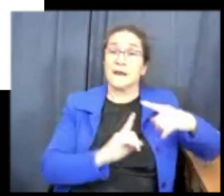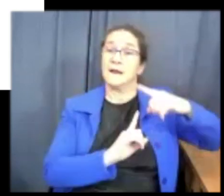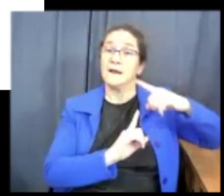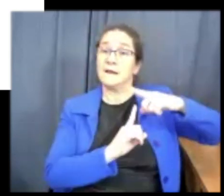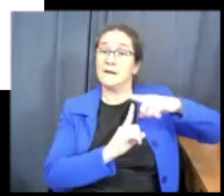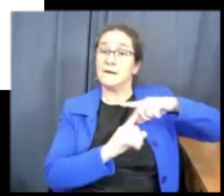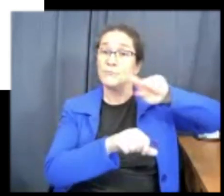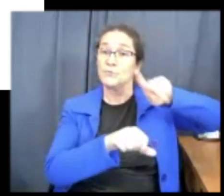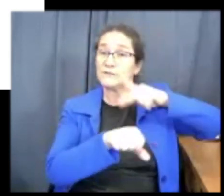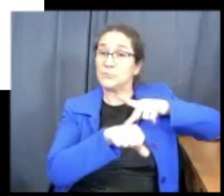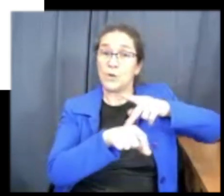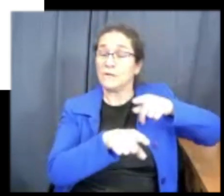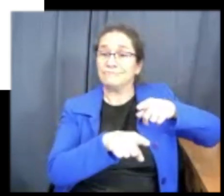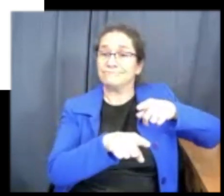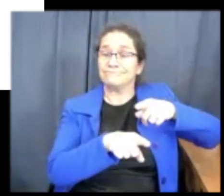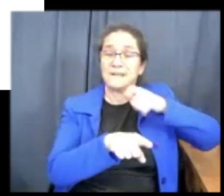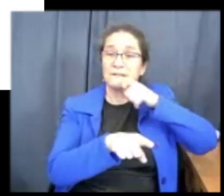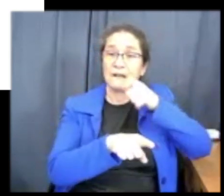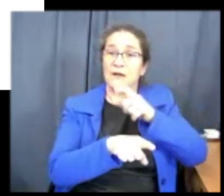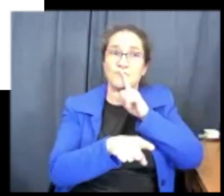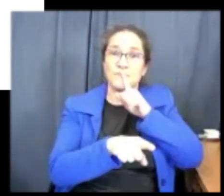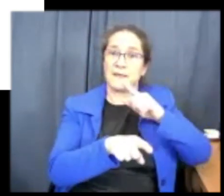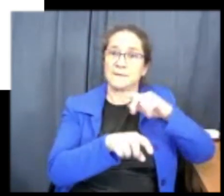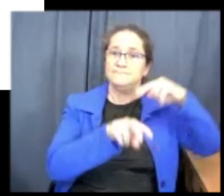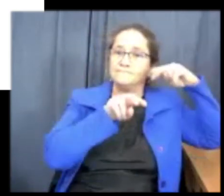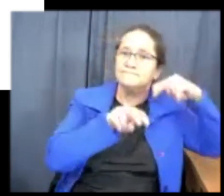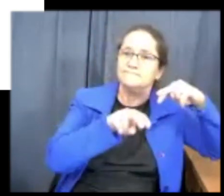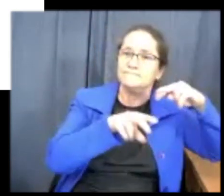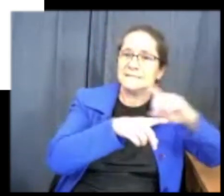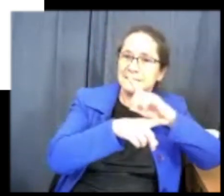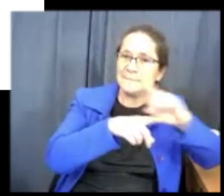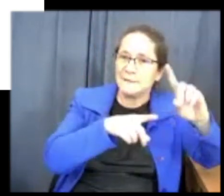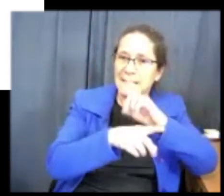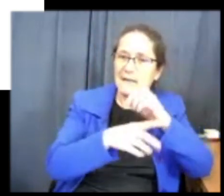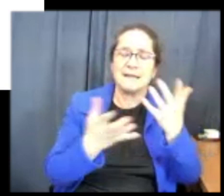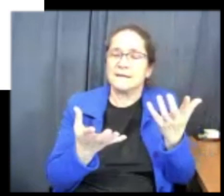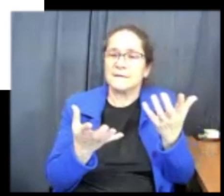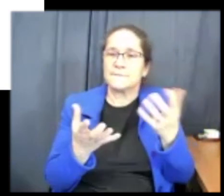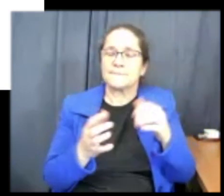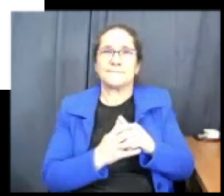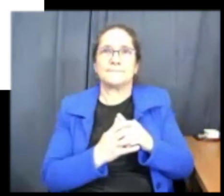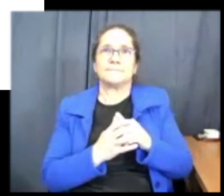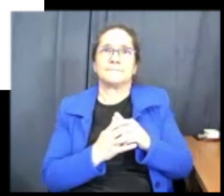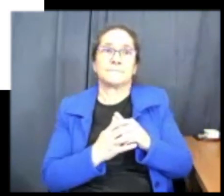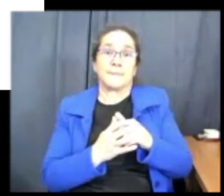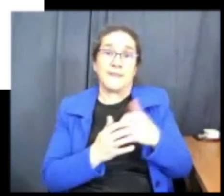and they just weren't as on top of discipline as the previous. Do we have a new or old PBIS system